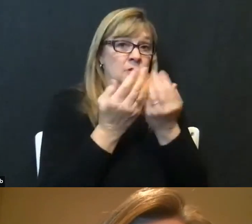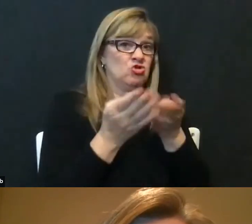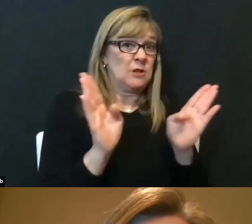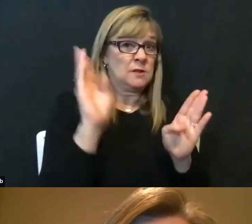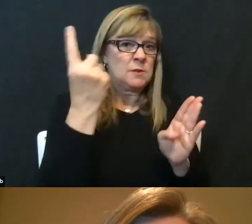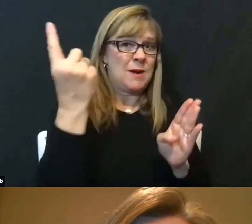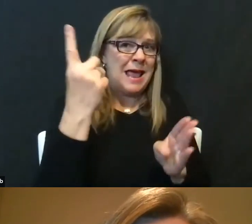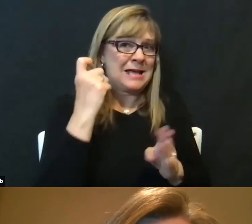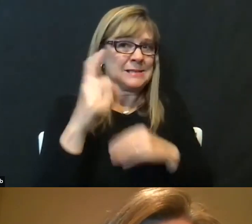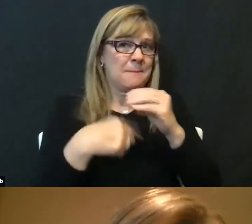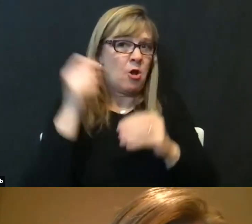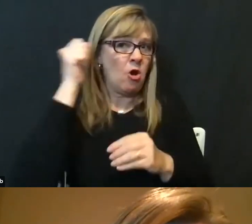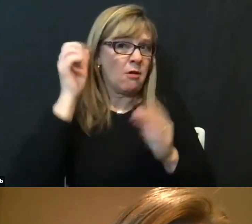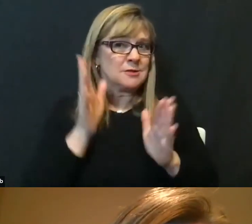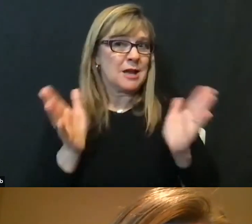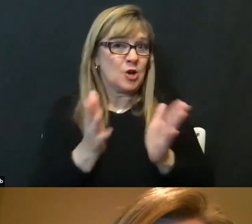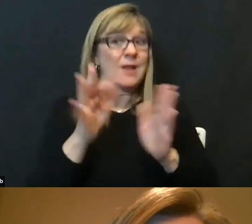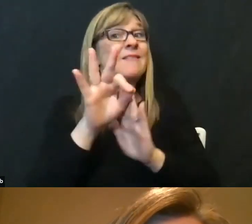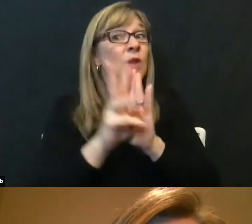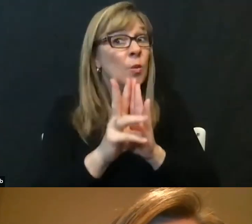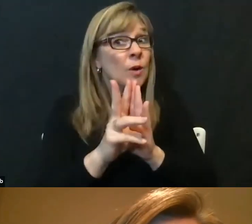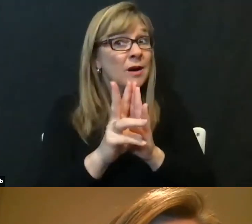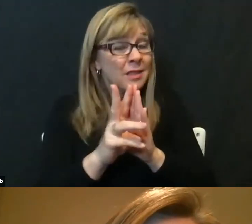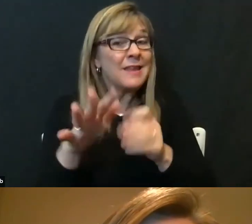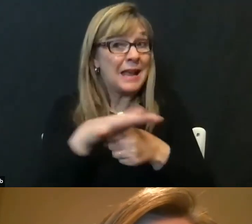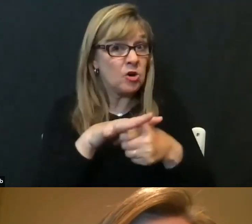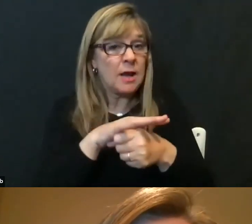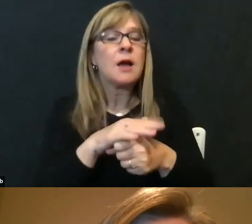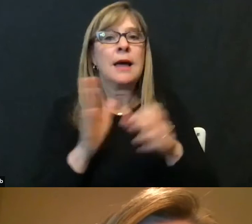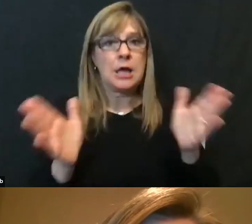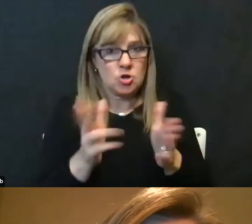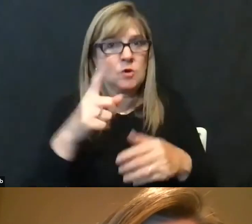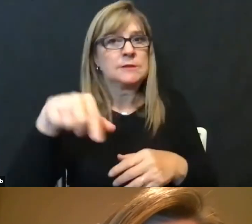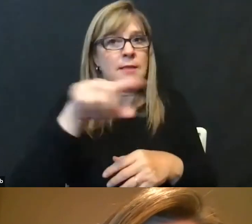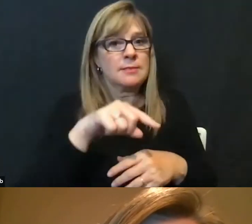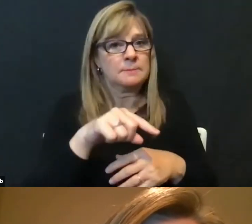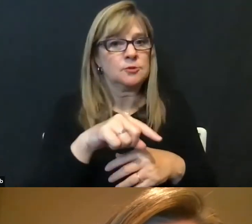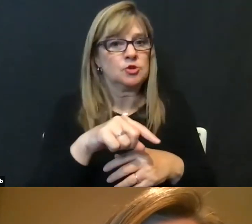I encourage them, in the Fort Worth area then I encourage them to pursue Cook